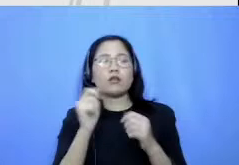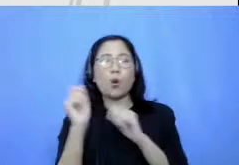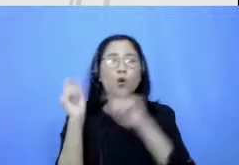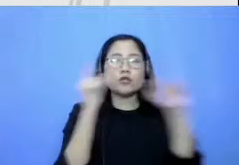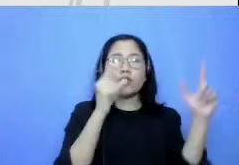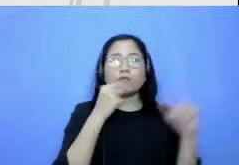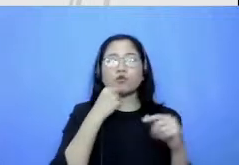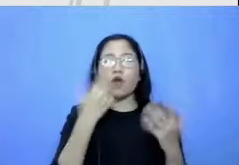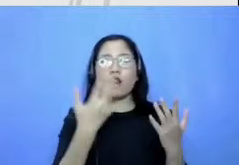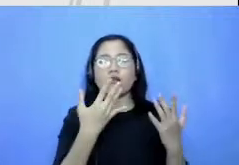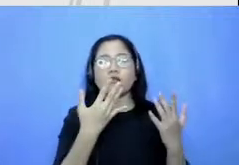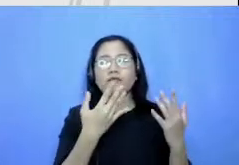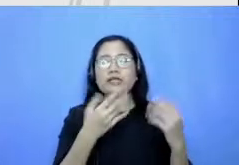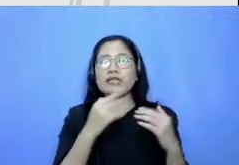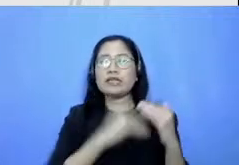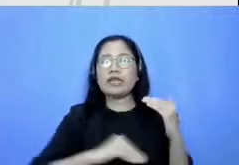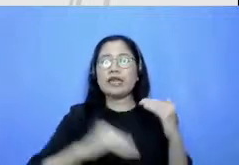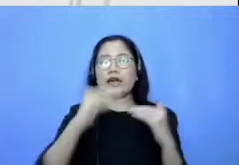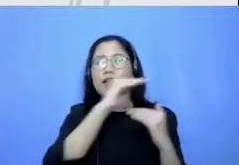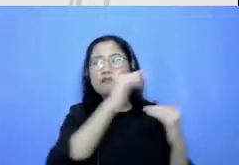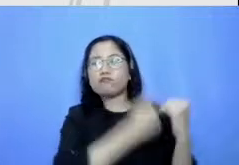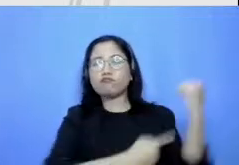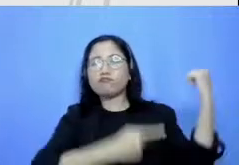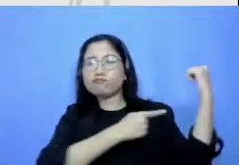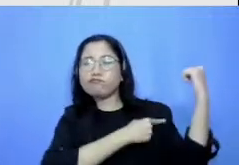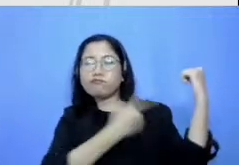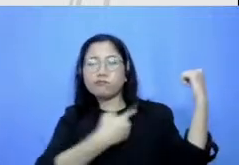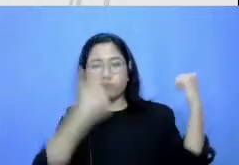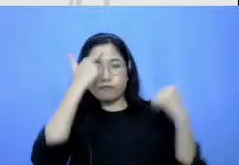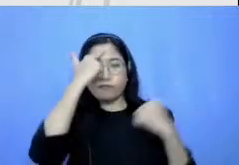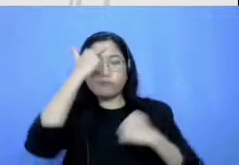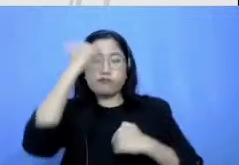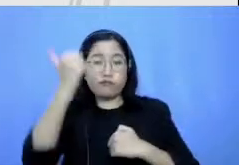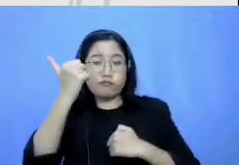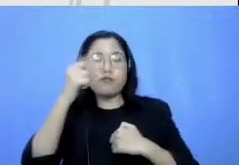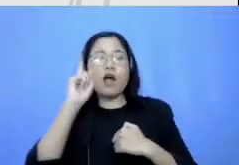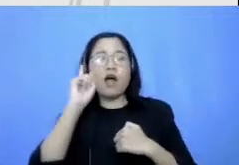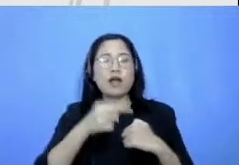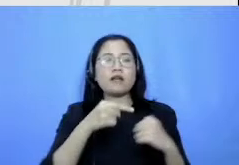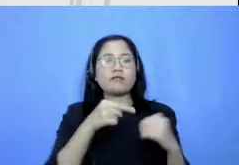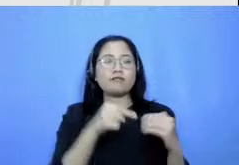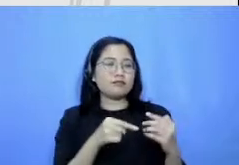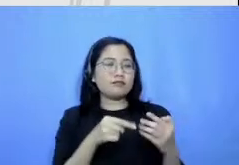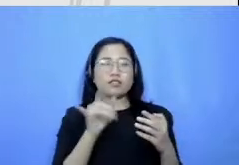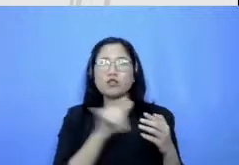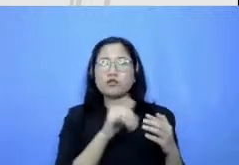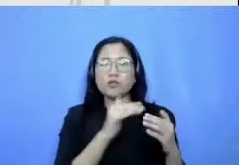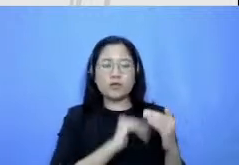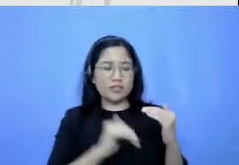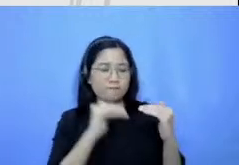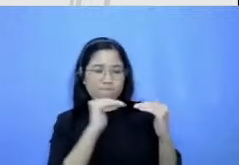proficiency which then we will get to the point of proficiency which is when the skill of the